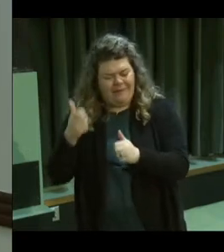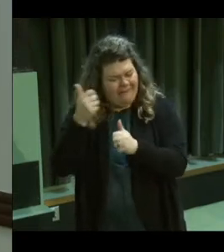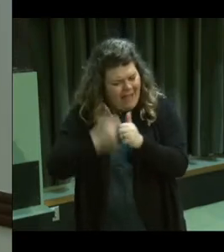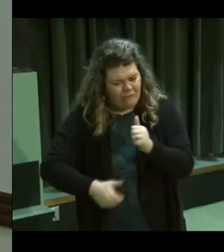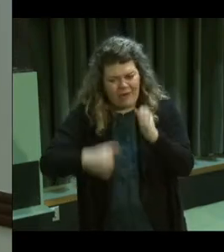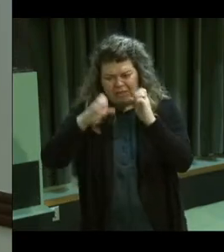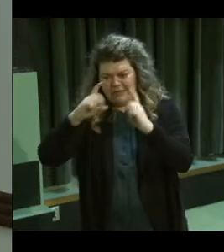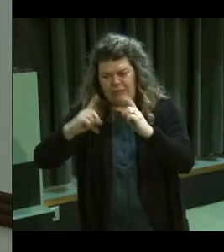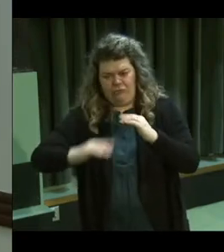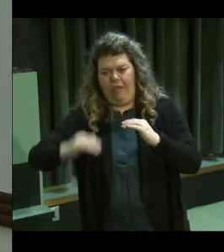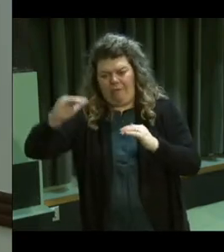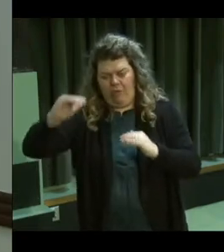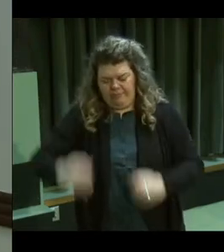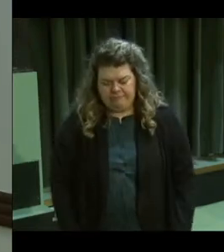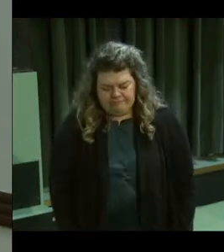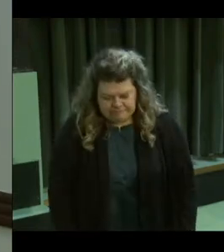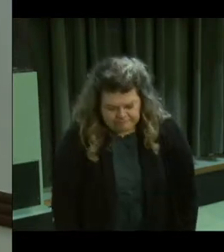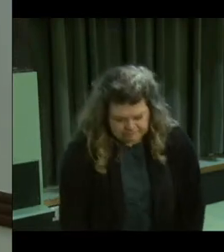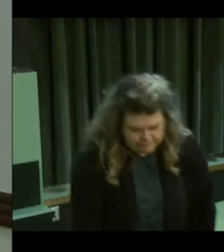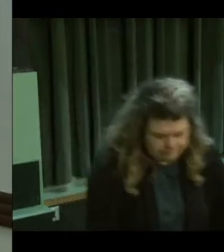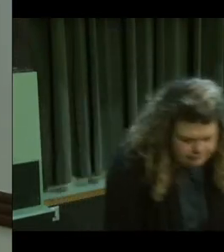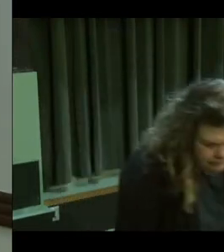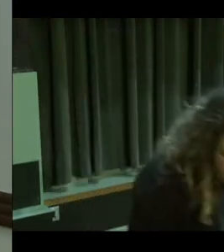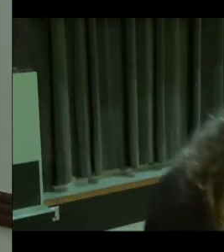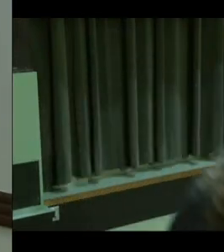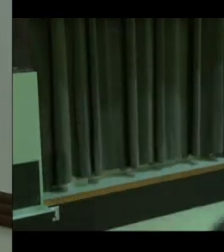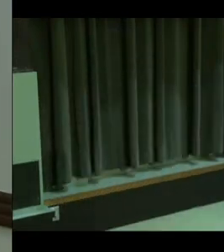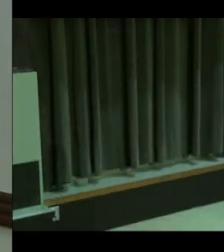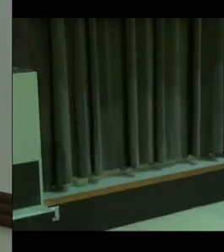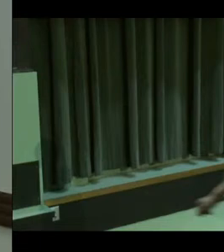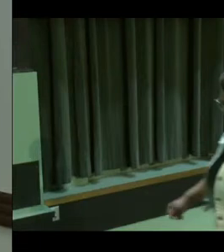households across every